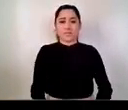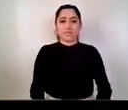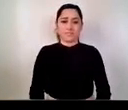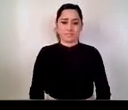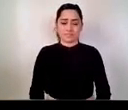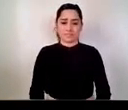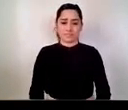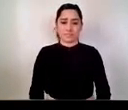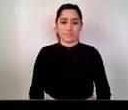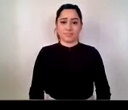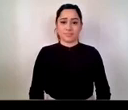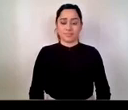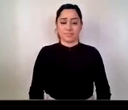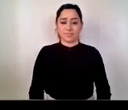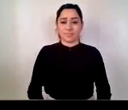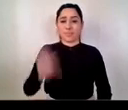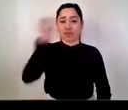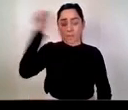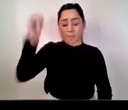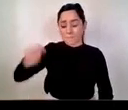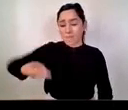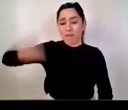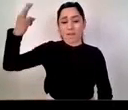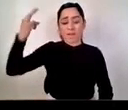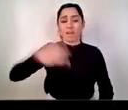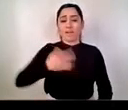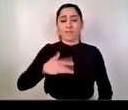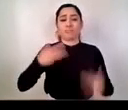significantly higher rates of depression than those without.